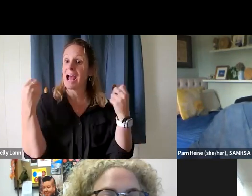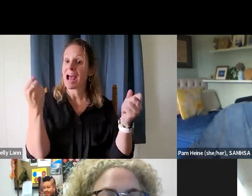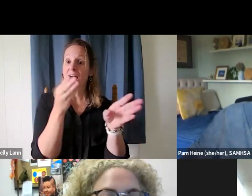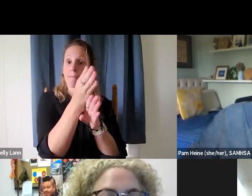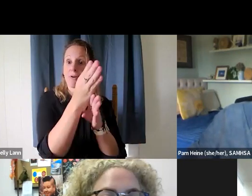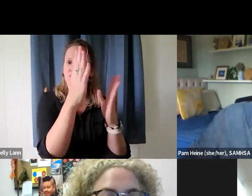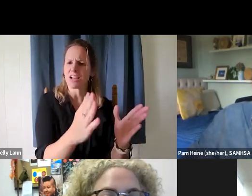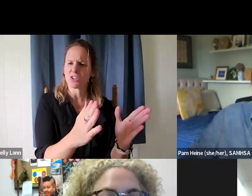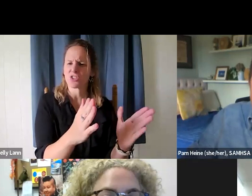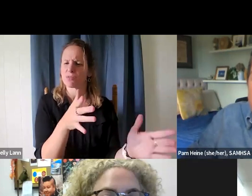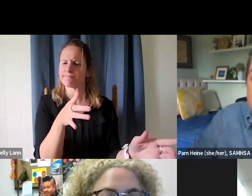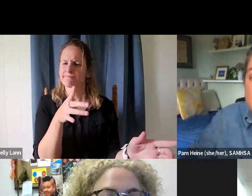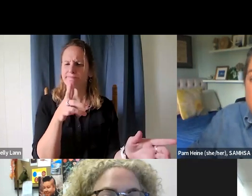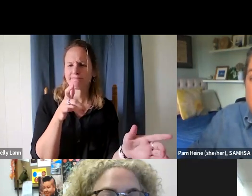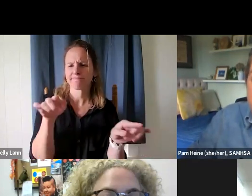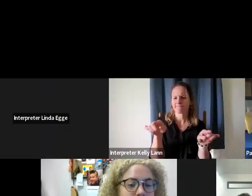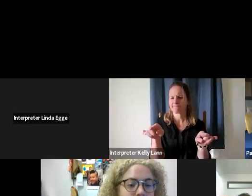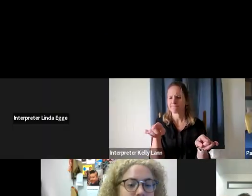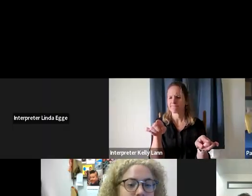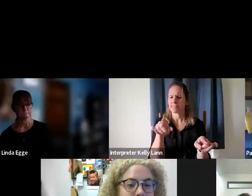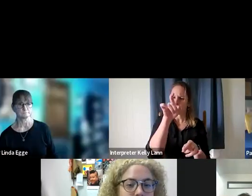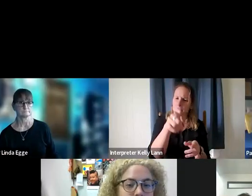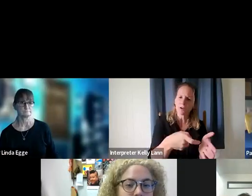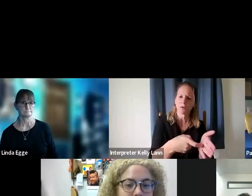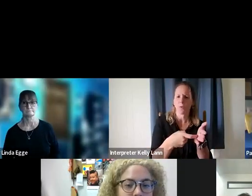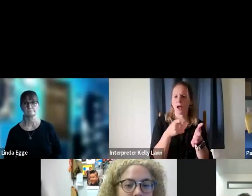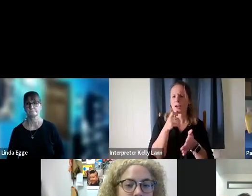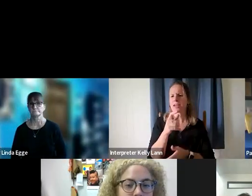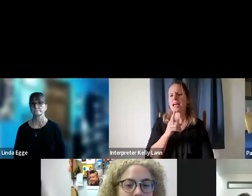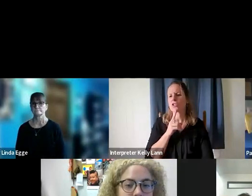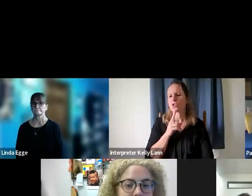So I'm not sure if that person is like mandated to get drug testing or does it matter?